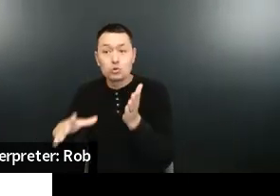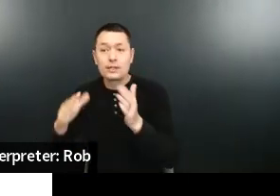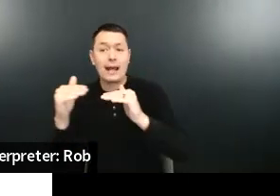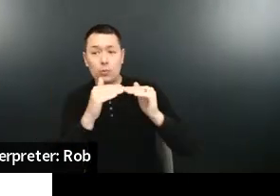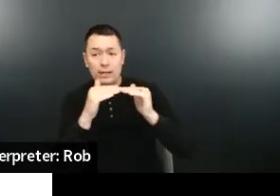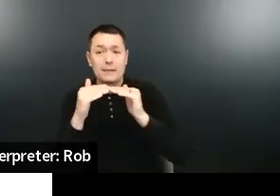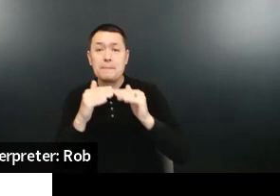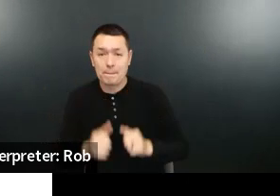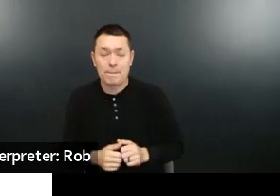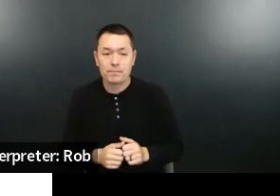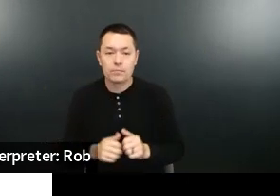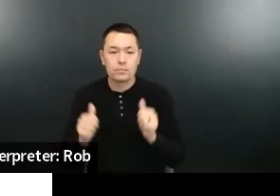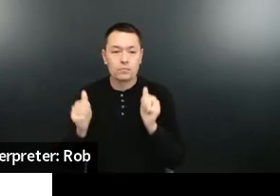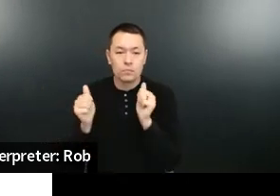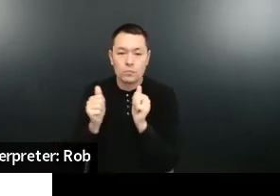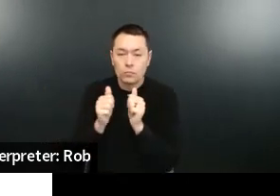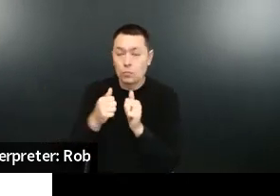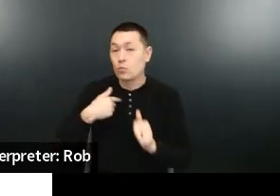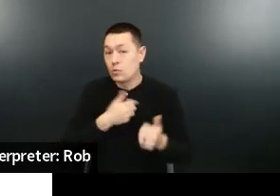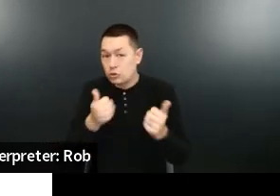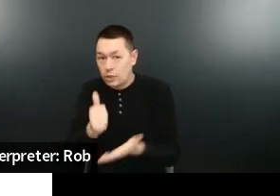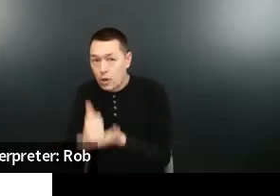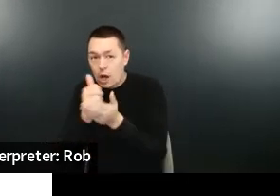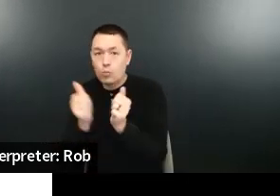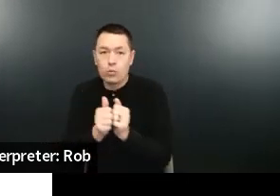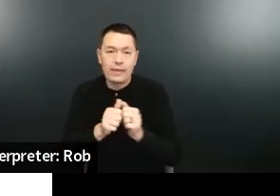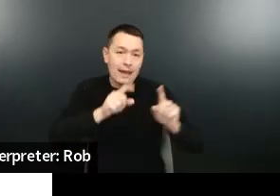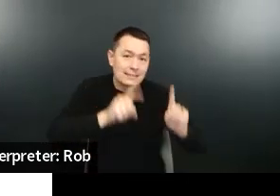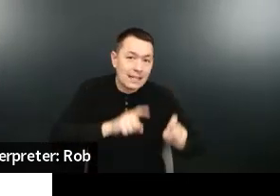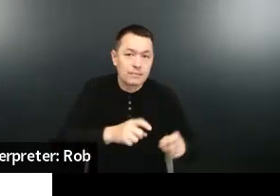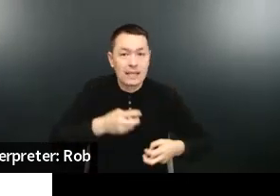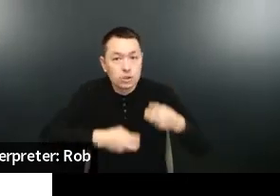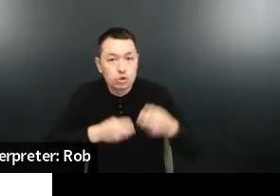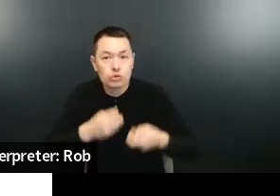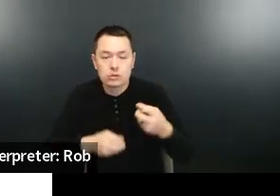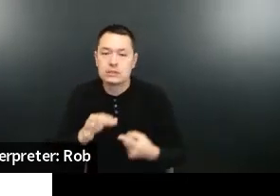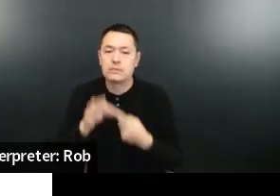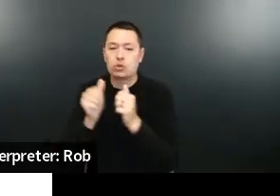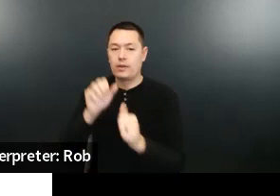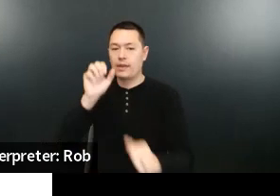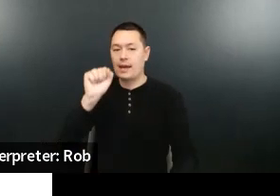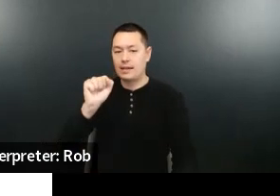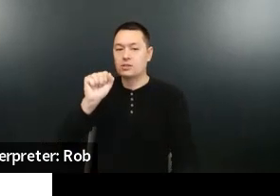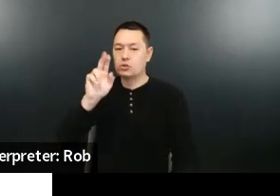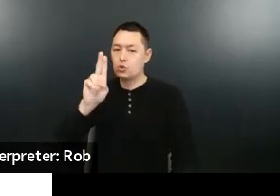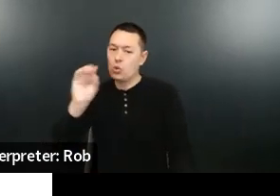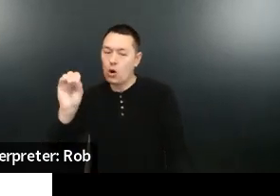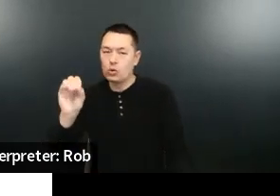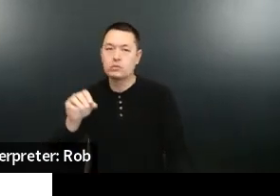We help when we can with assessment issues, especially with schools. We've done a lot of work with student services over the years.